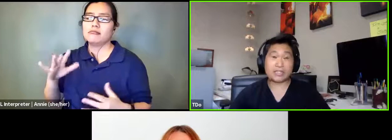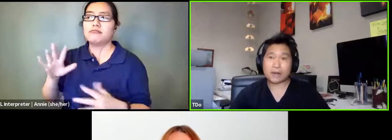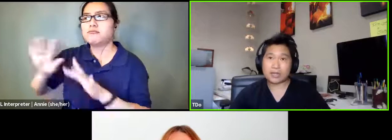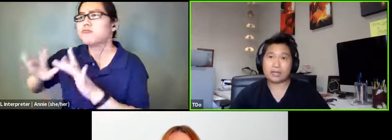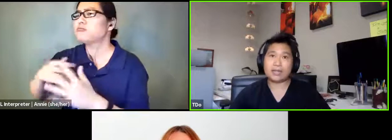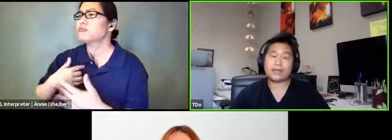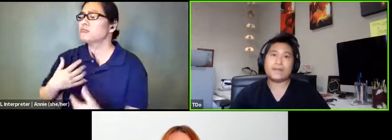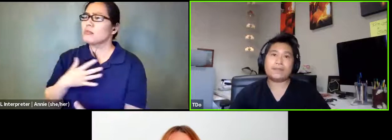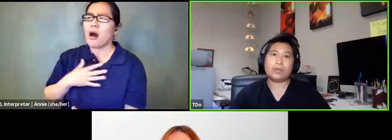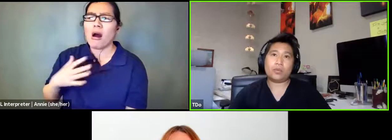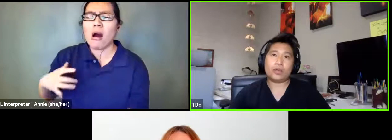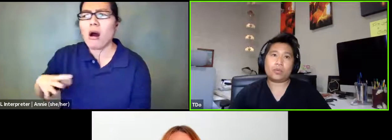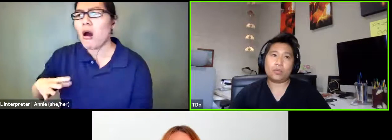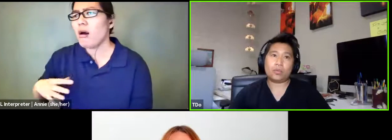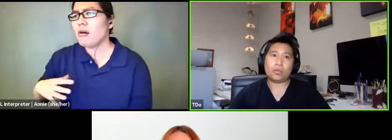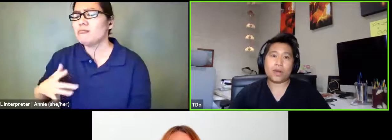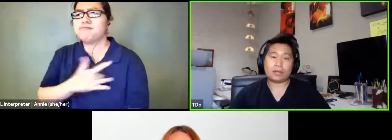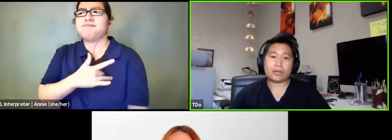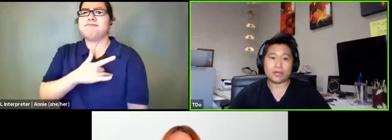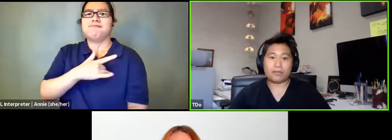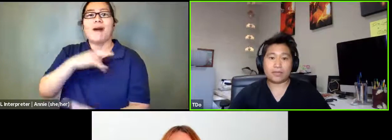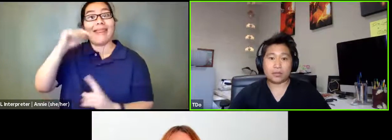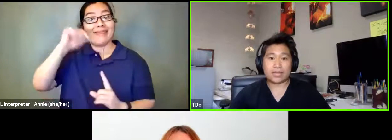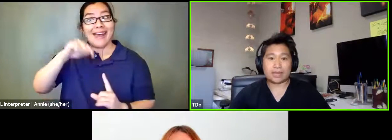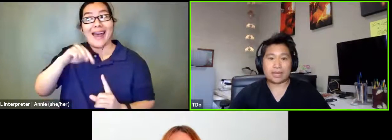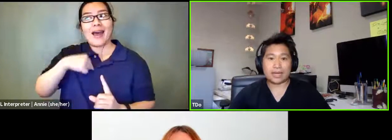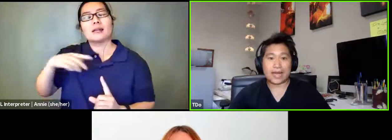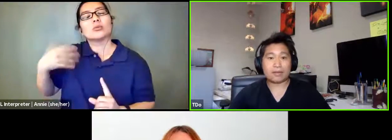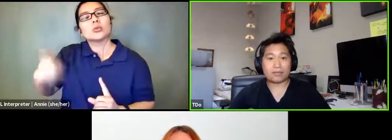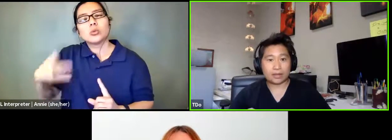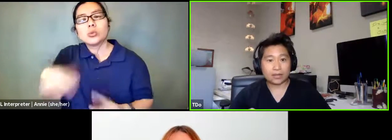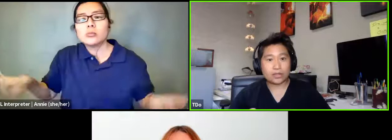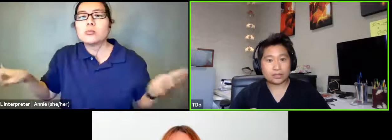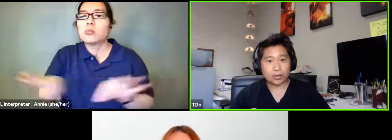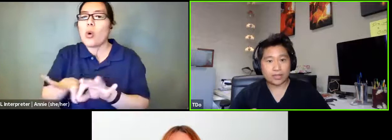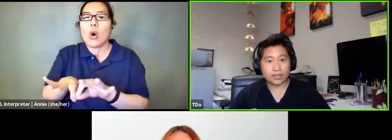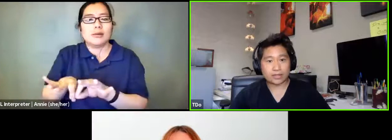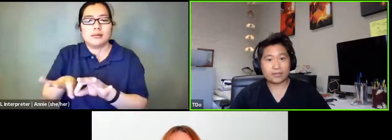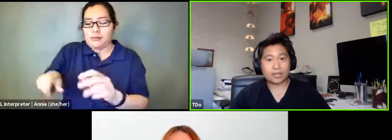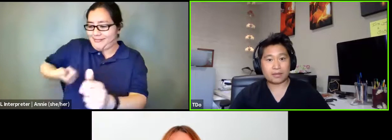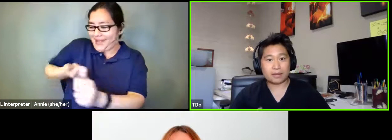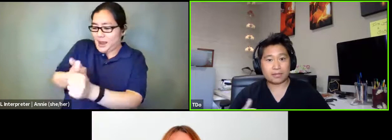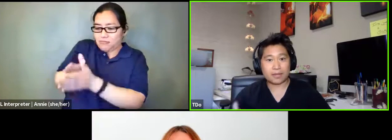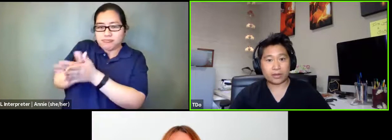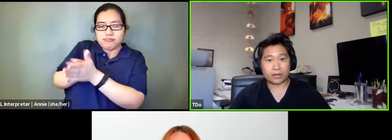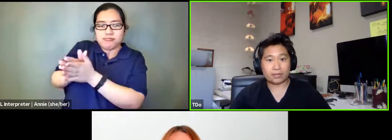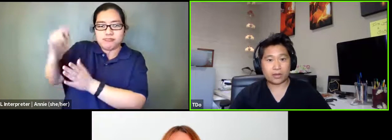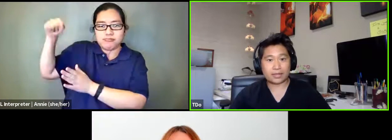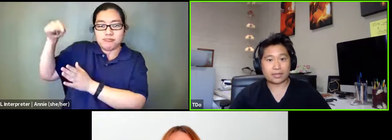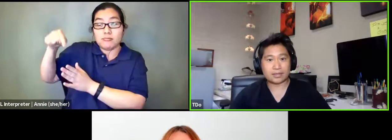especially with White-presenting folks and having those voices lift up the minority voices.